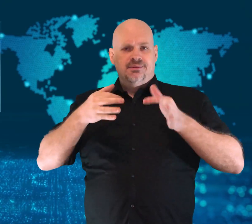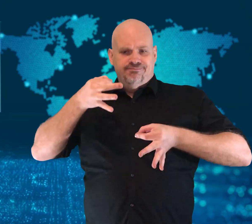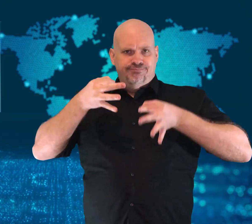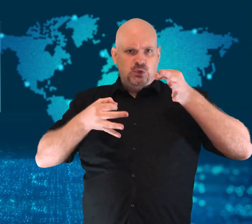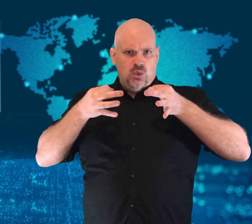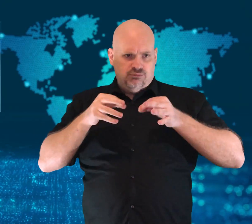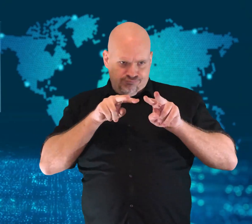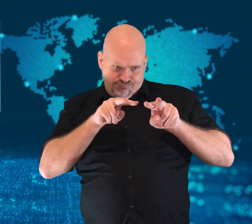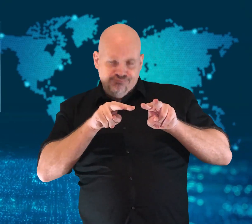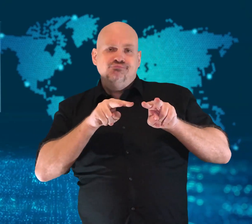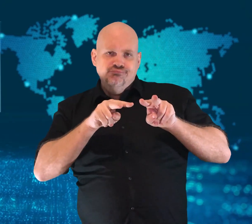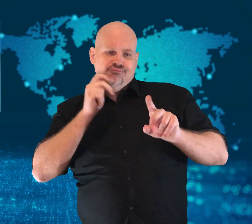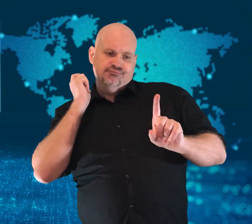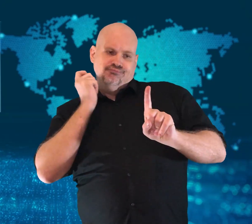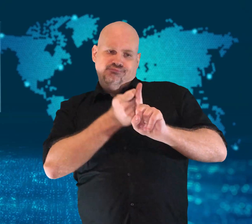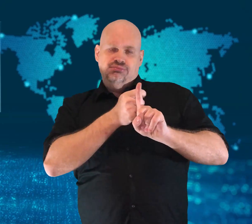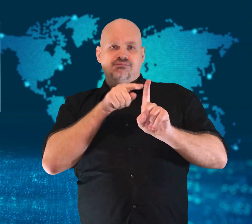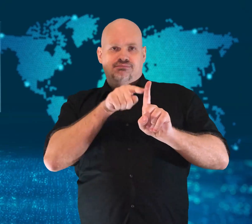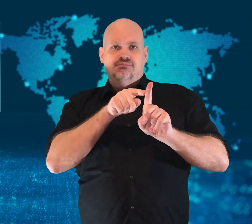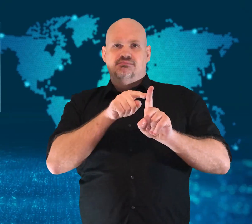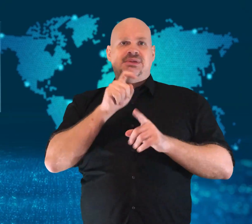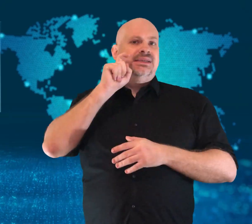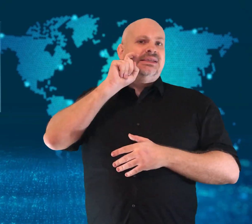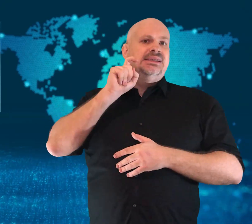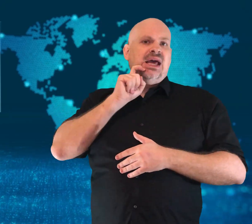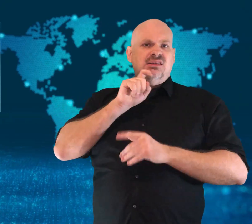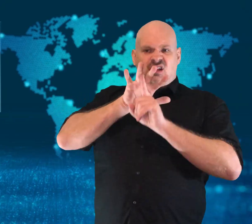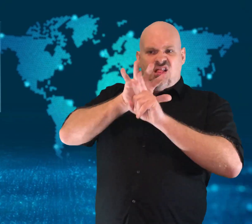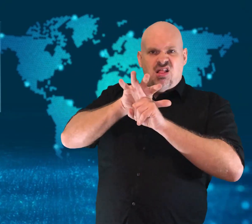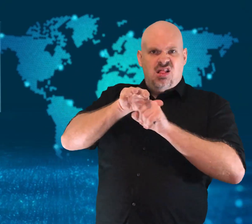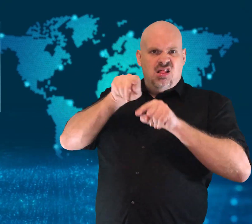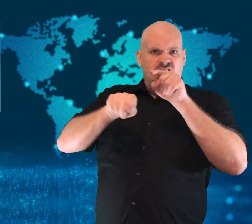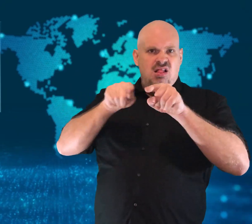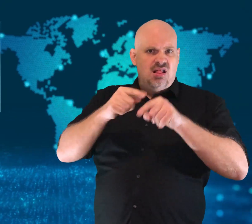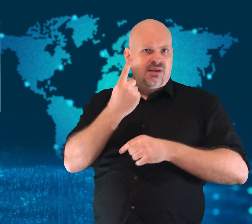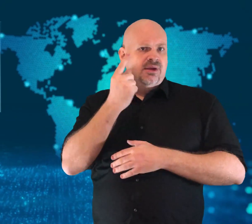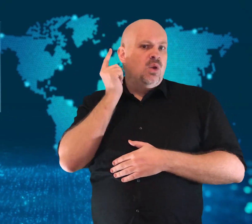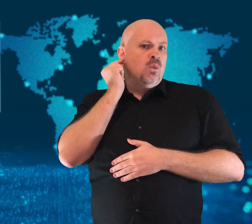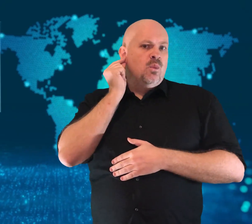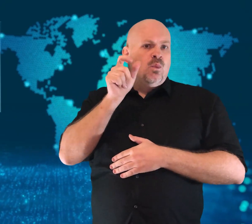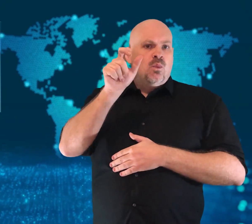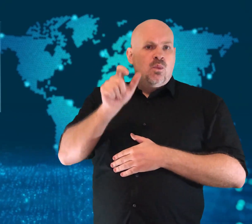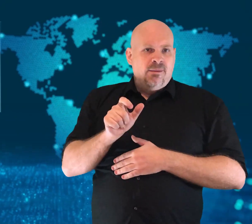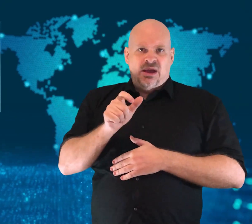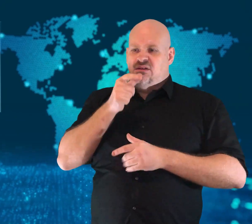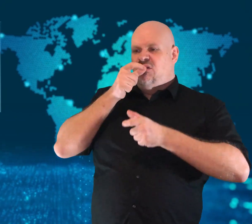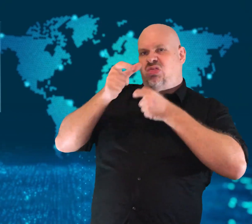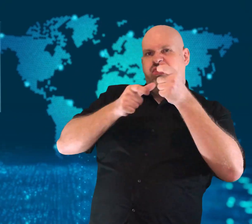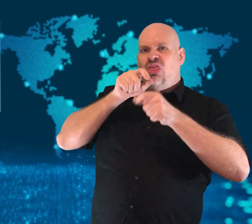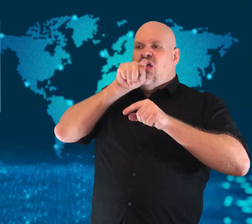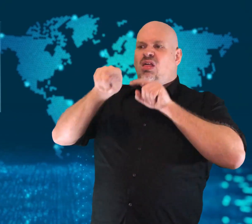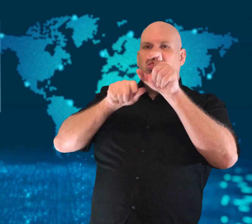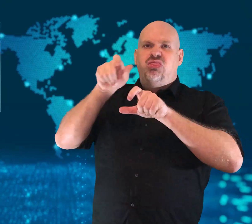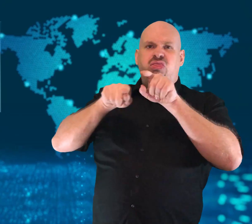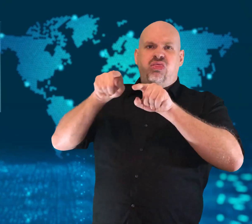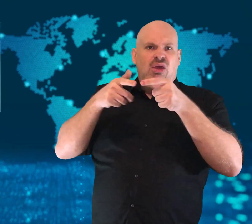was found guilty of harassing a woman with obscene remarks.